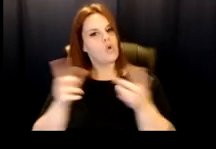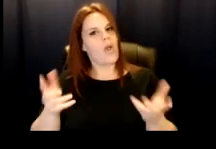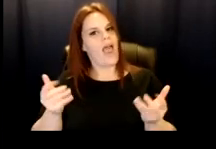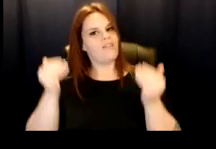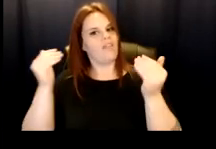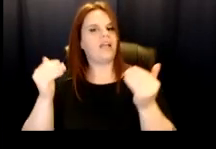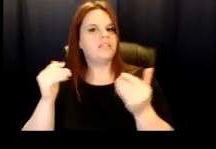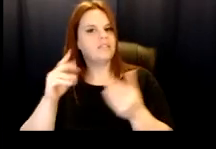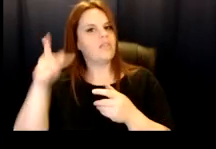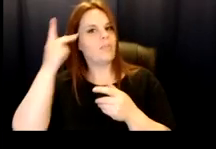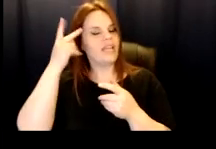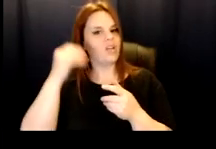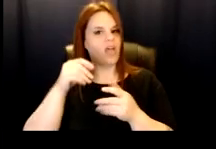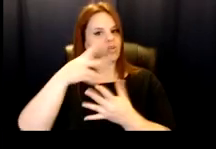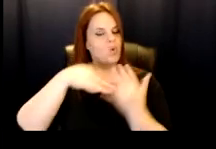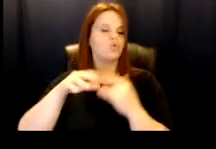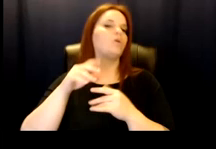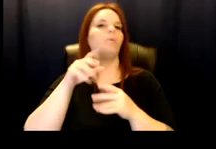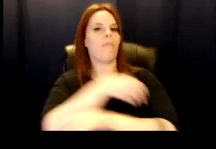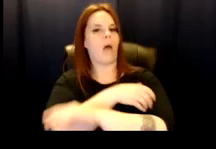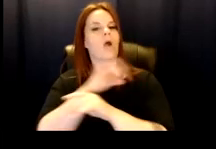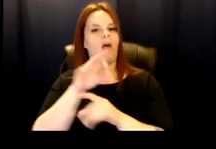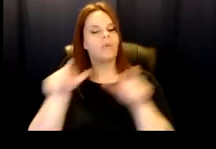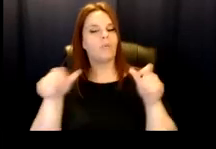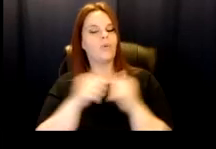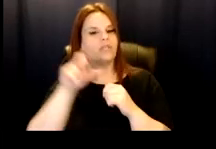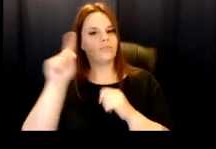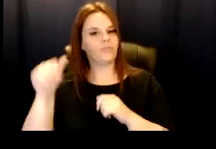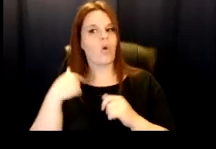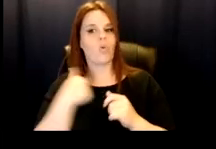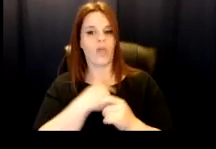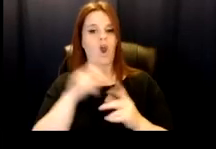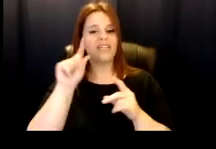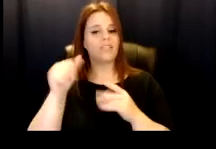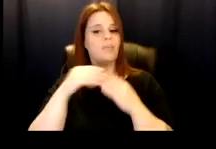both a disability led organization and a cross disability organization, meaning that all